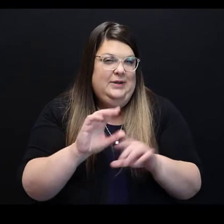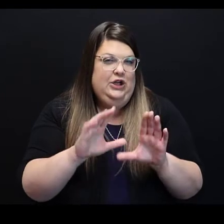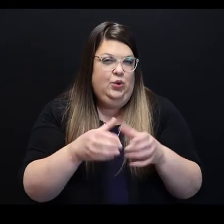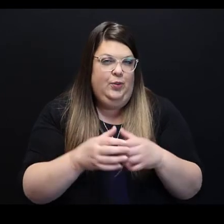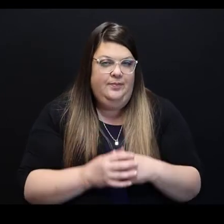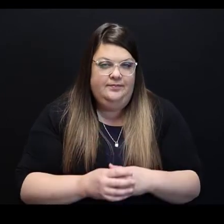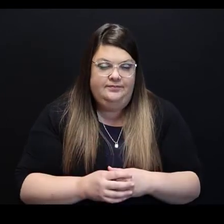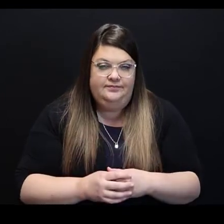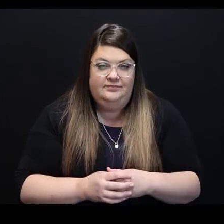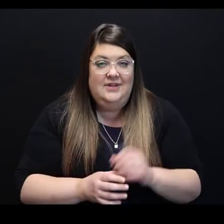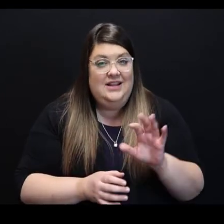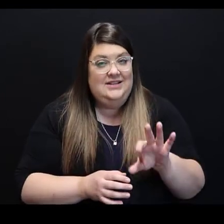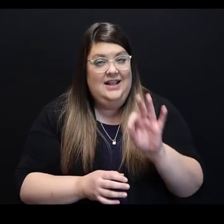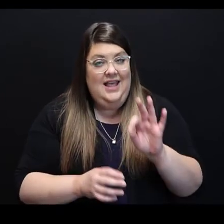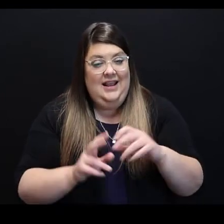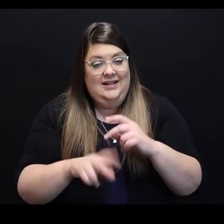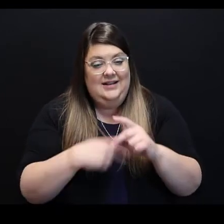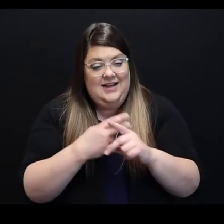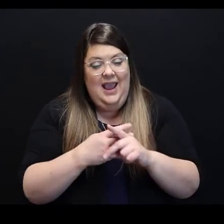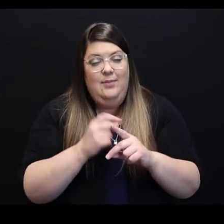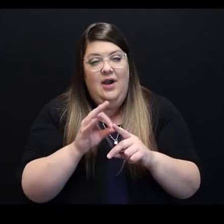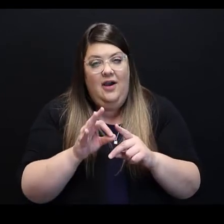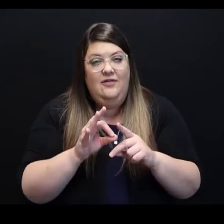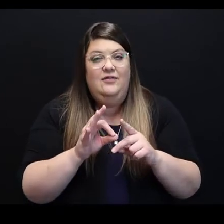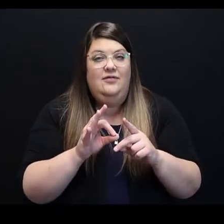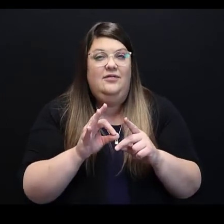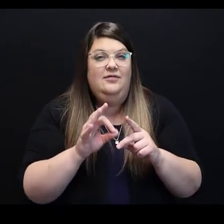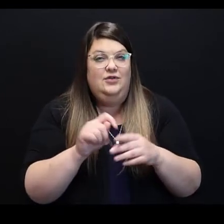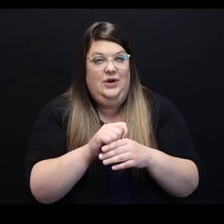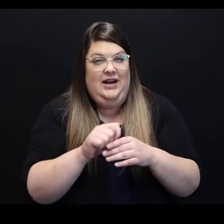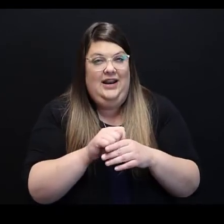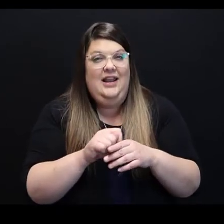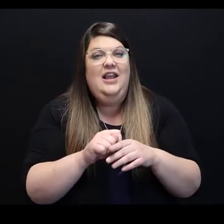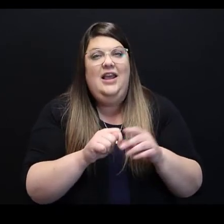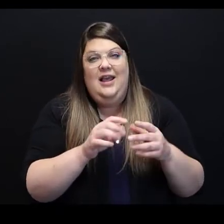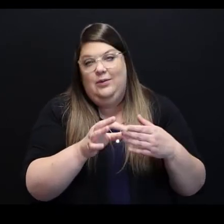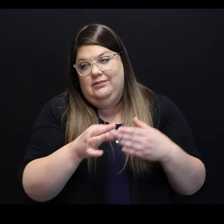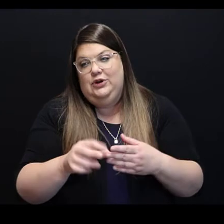training or event to go to another page with more information about the training or event